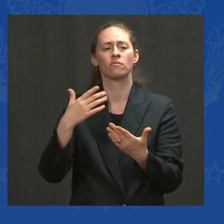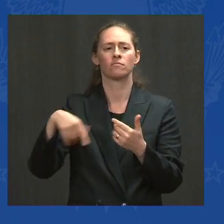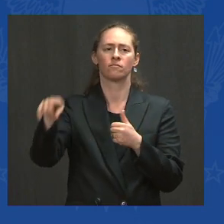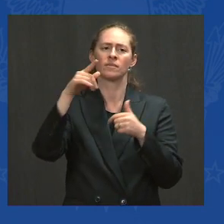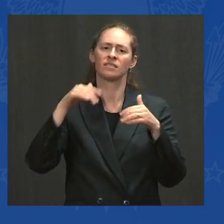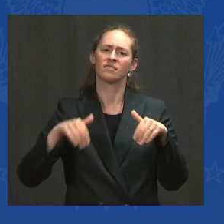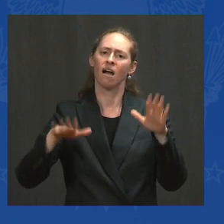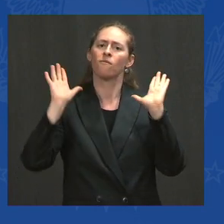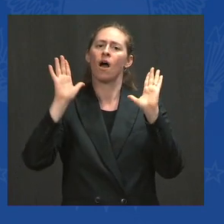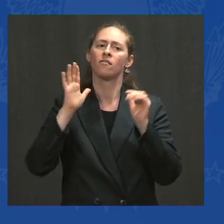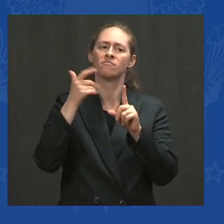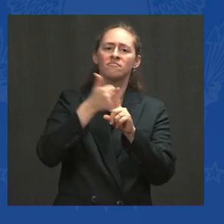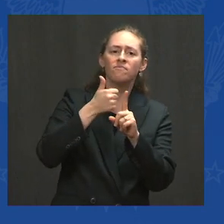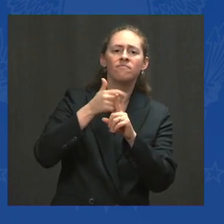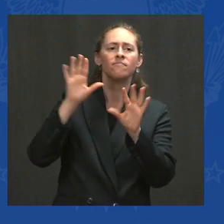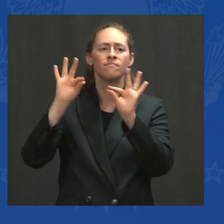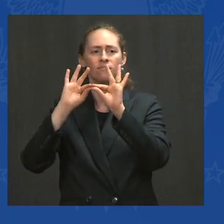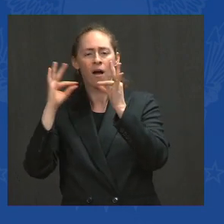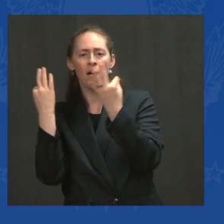made over the long course of this war.